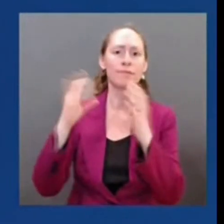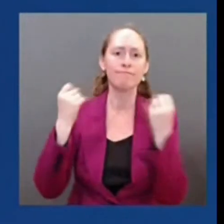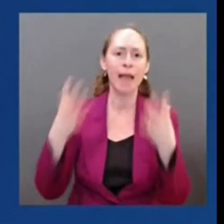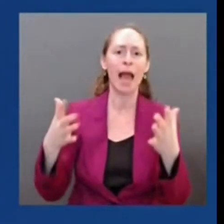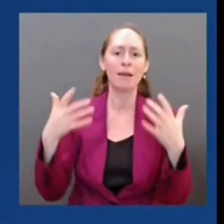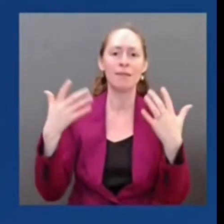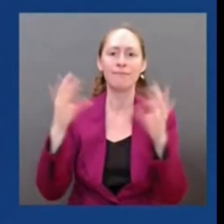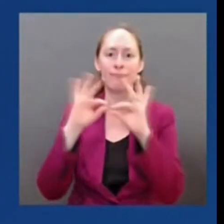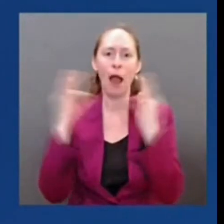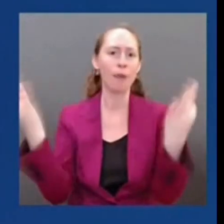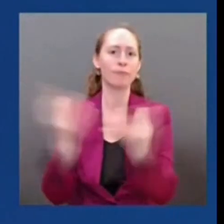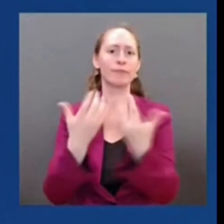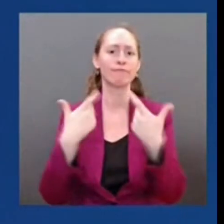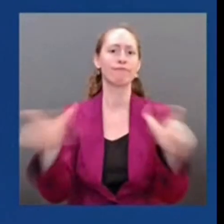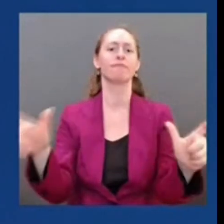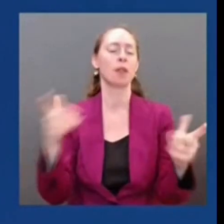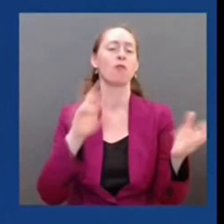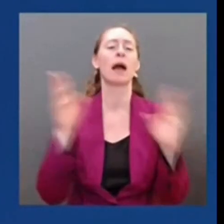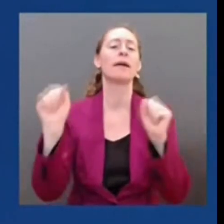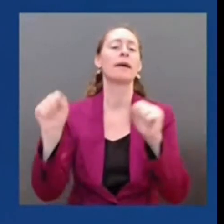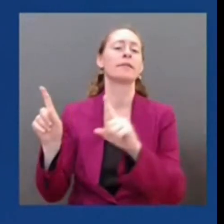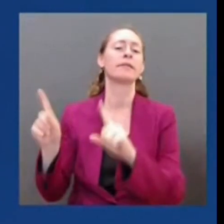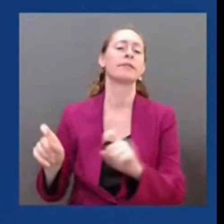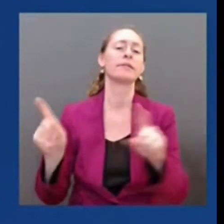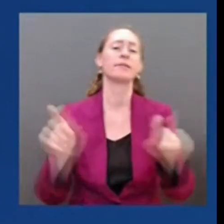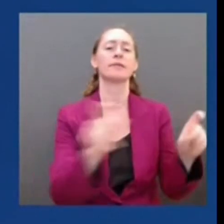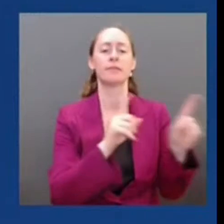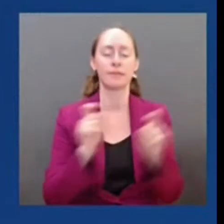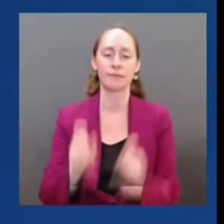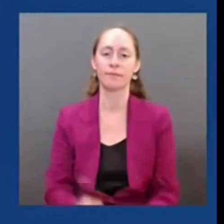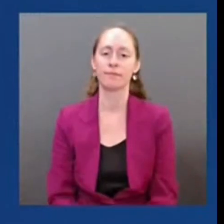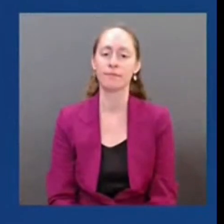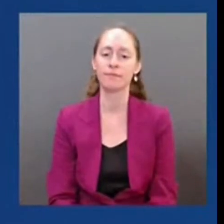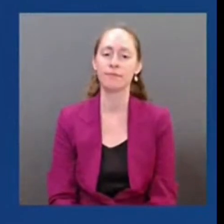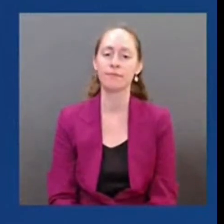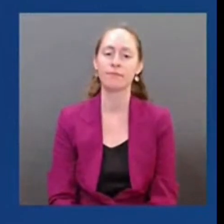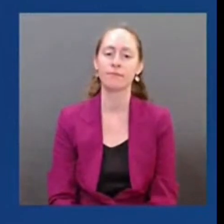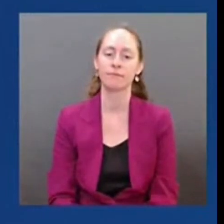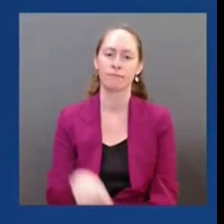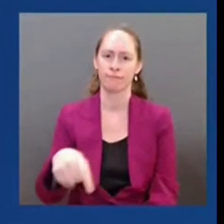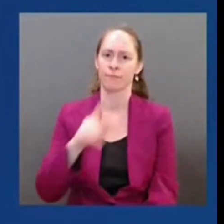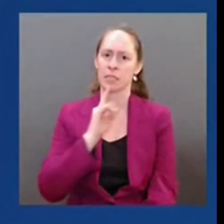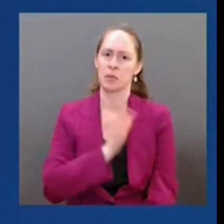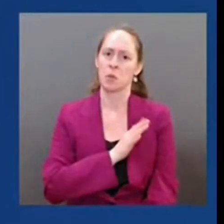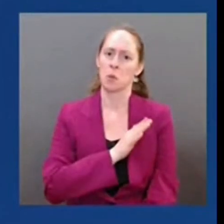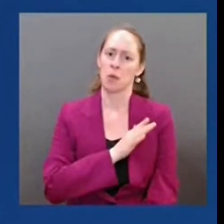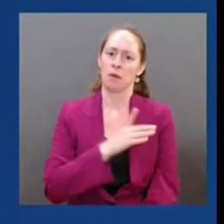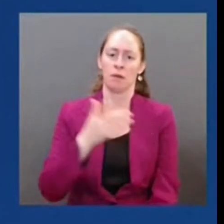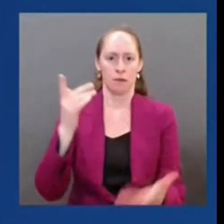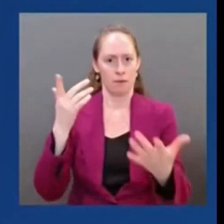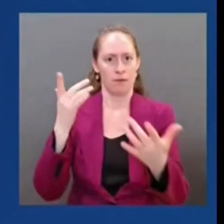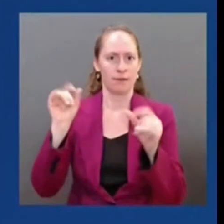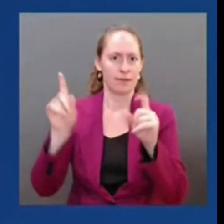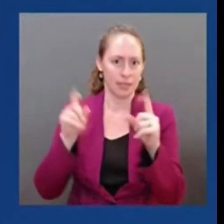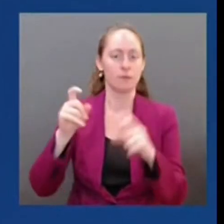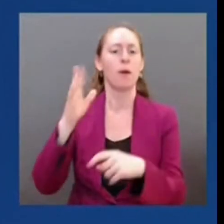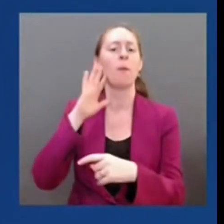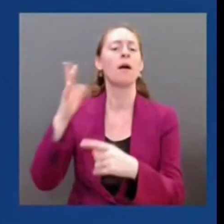TO OBTAIN, WE KNOW THAT THERE ARE MULTIGENERATIONAL HOUSEHOLDS. WE WANT TO MAKE SURE THAT WE MAKE AS MANY TESTS AS WE